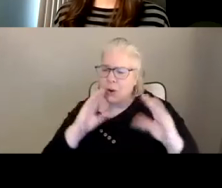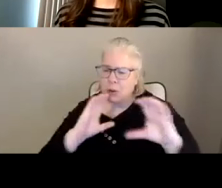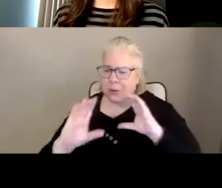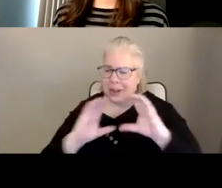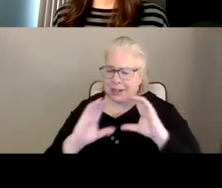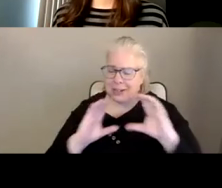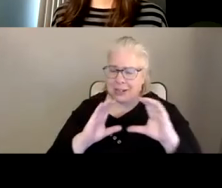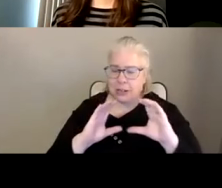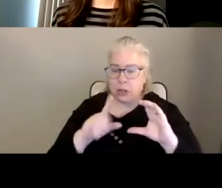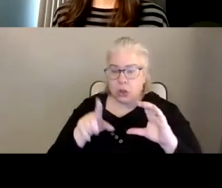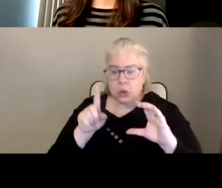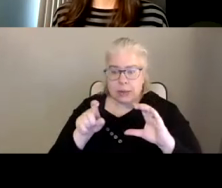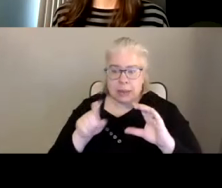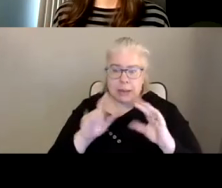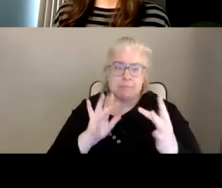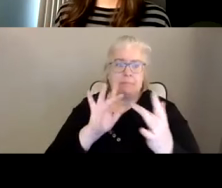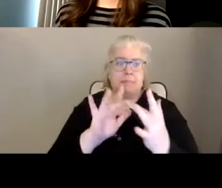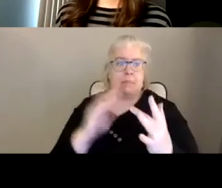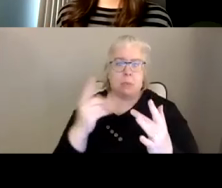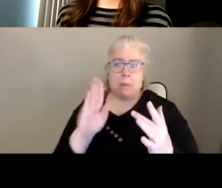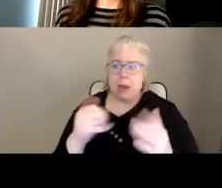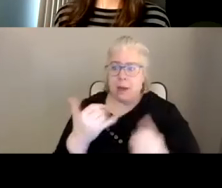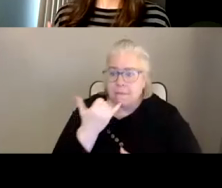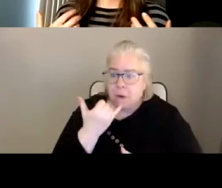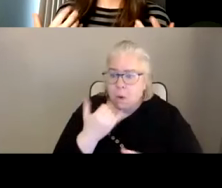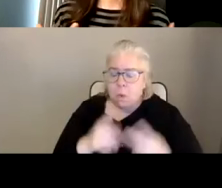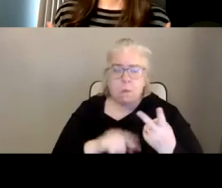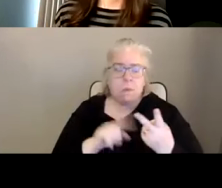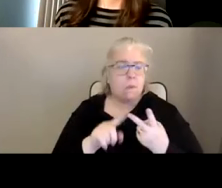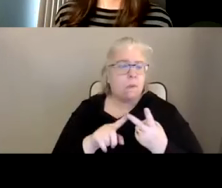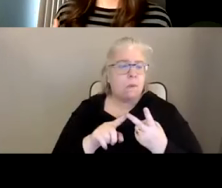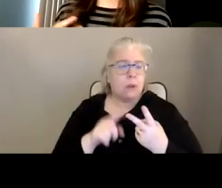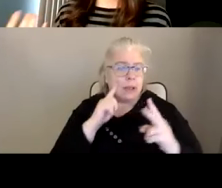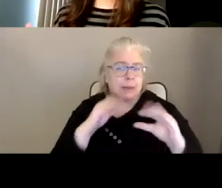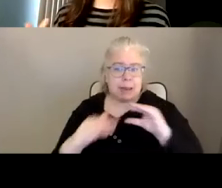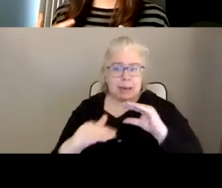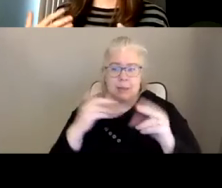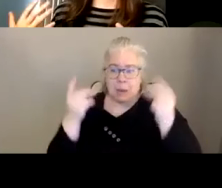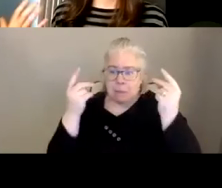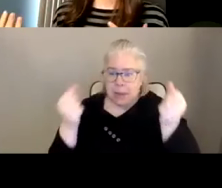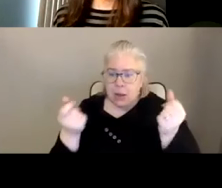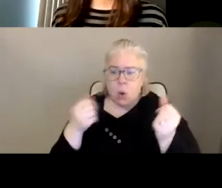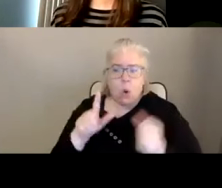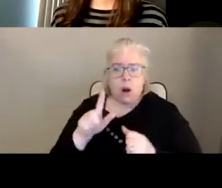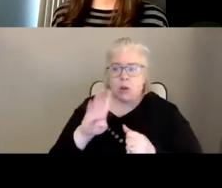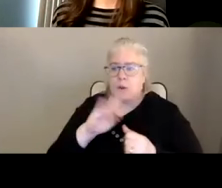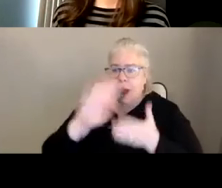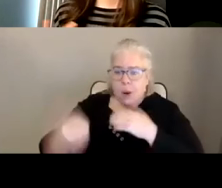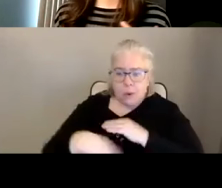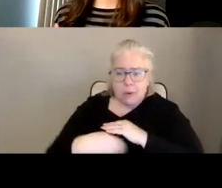Do you need to be able to reach someone by phone? Do you expect an email immediately or 24 hours or 48 hours?